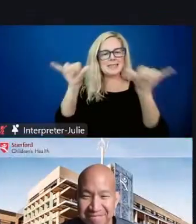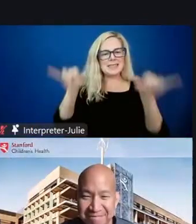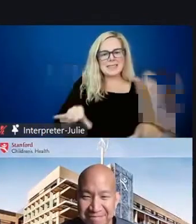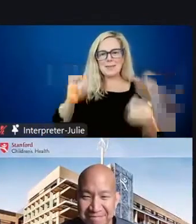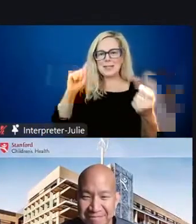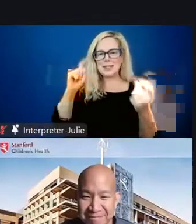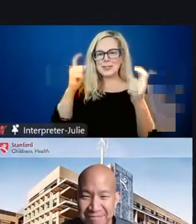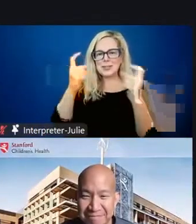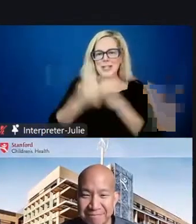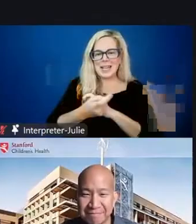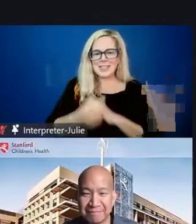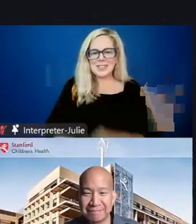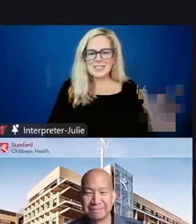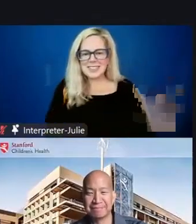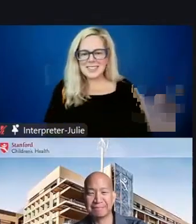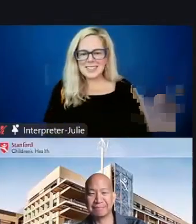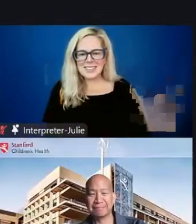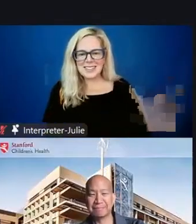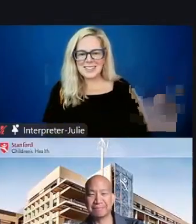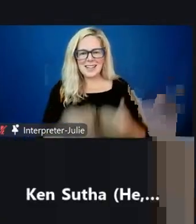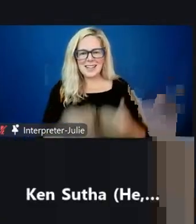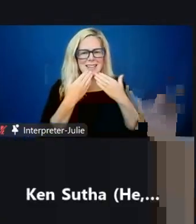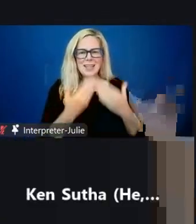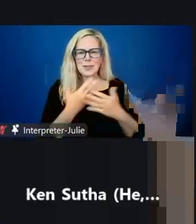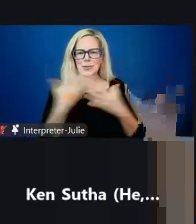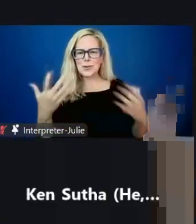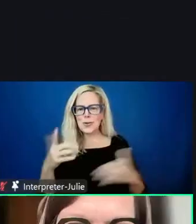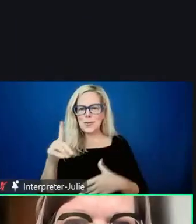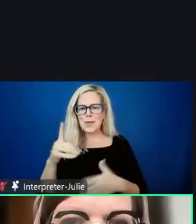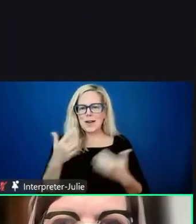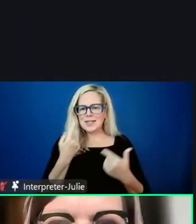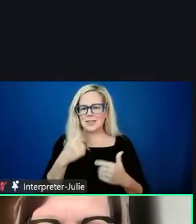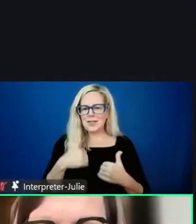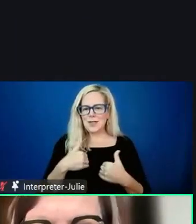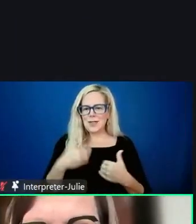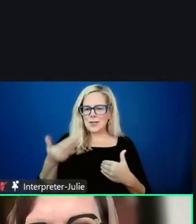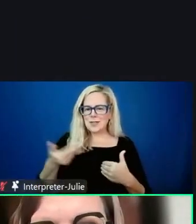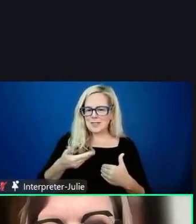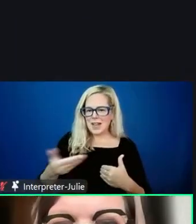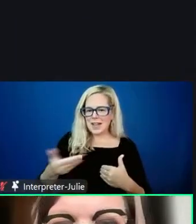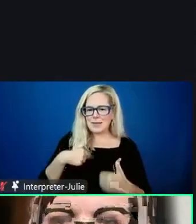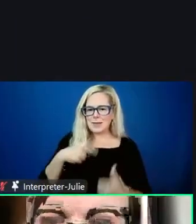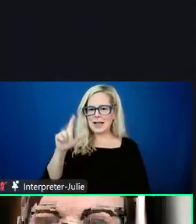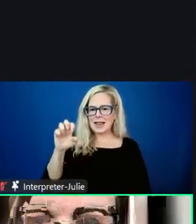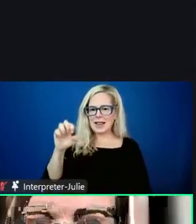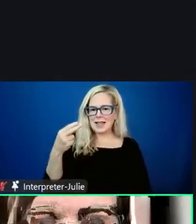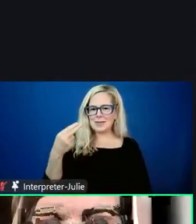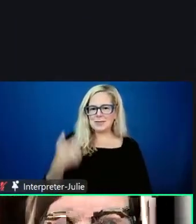Thank you so much for having me. Let me get my slides started. So challenging ableism in medicine,